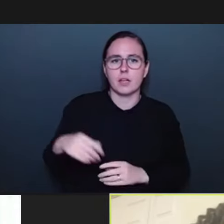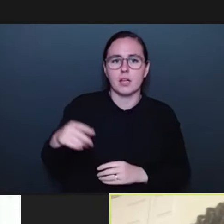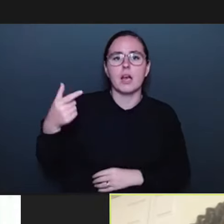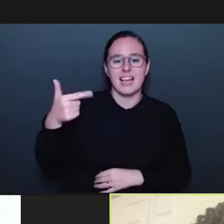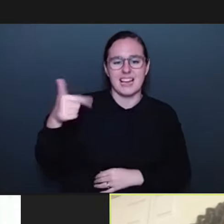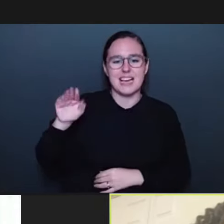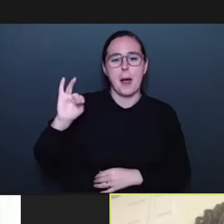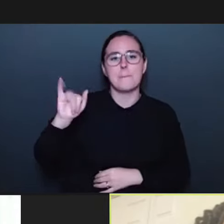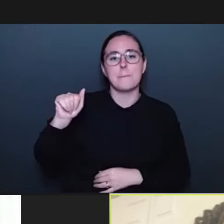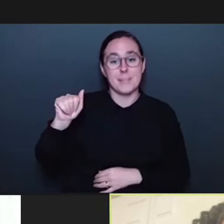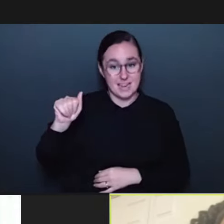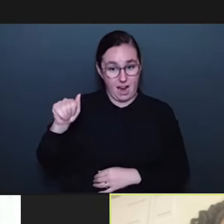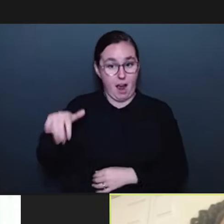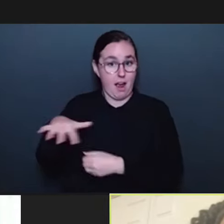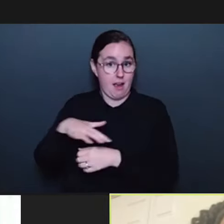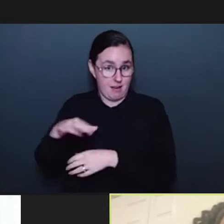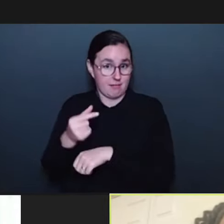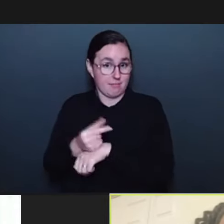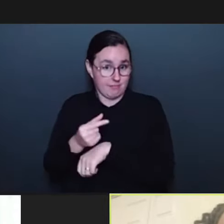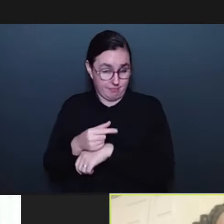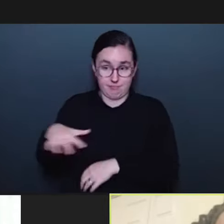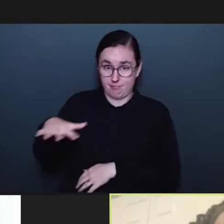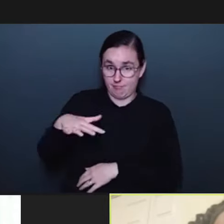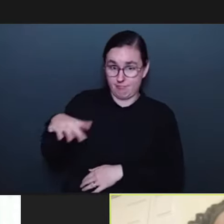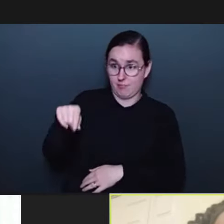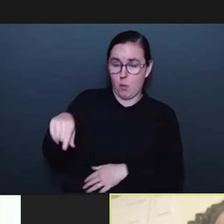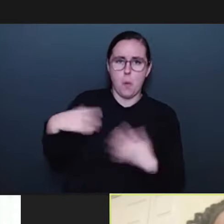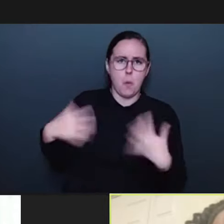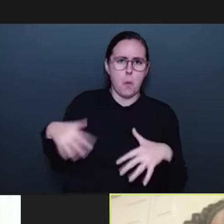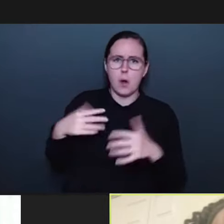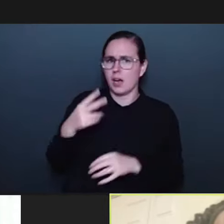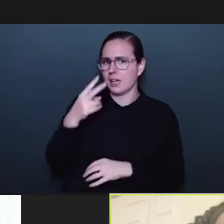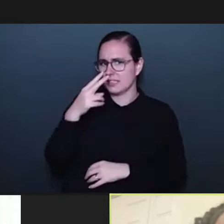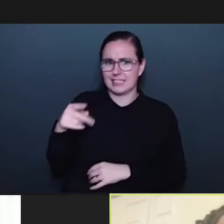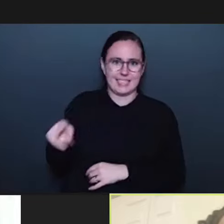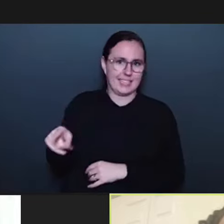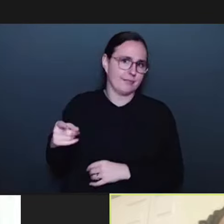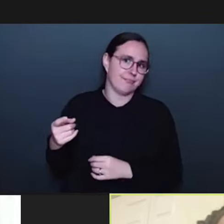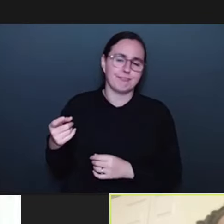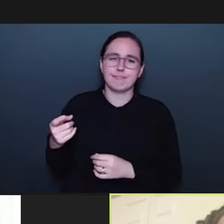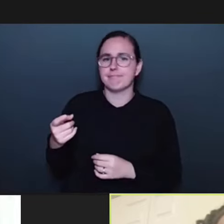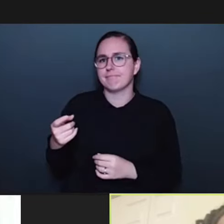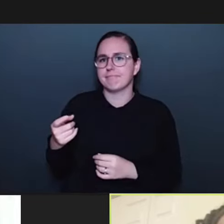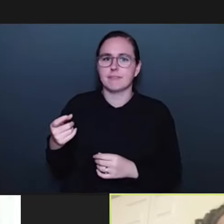very prone to climate shocks. Now, what happens is, in the intersection of it, we do see that